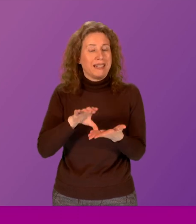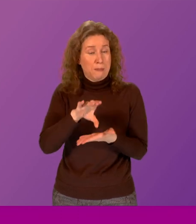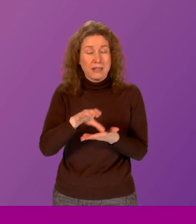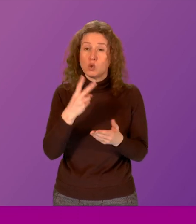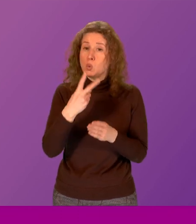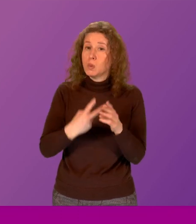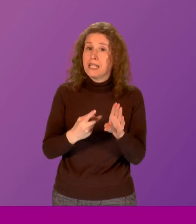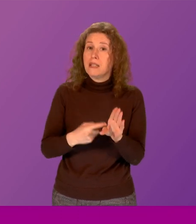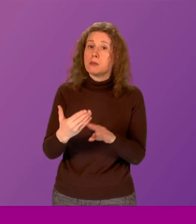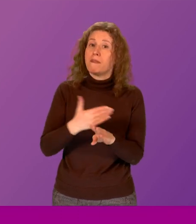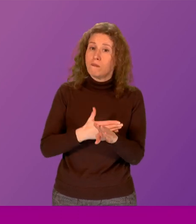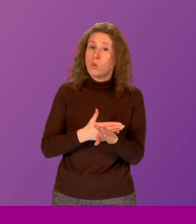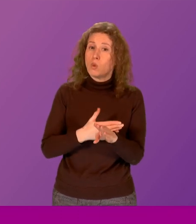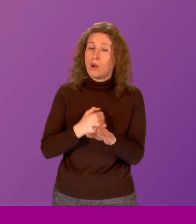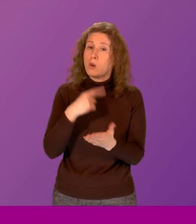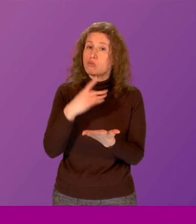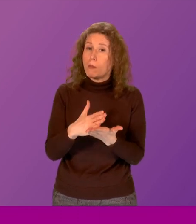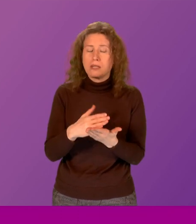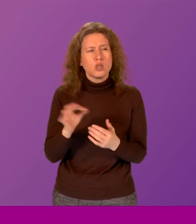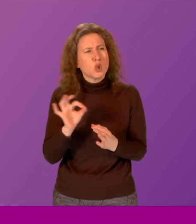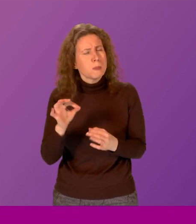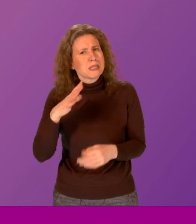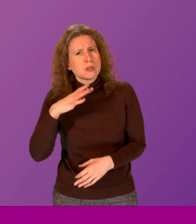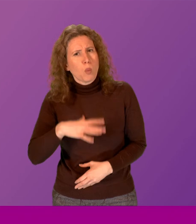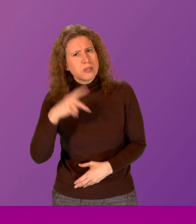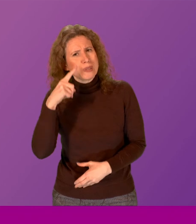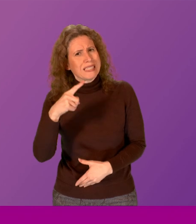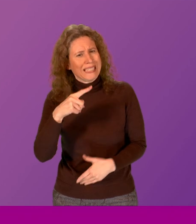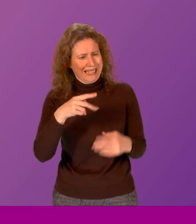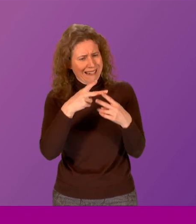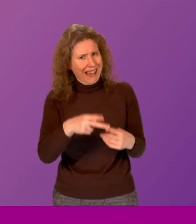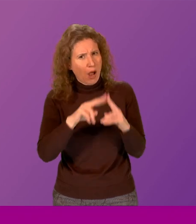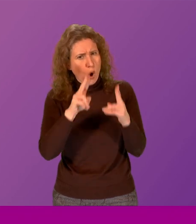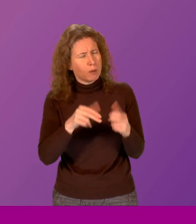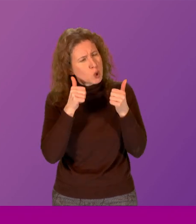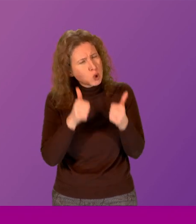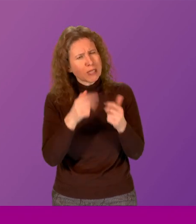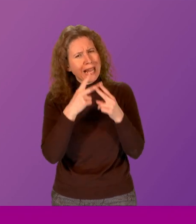we said we would. Nobody wants to see the closure of good-quality care homes, but we know that care